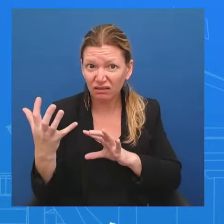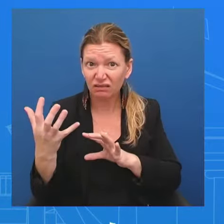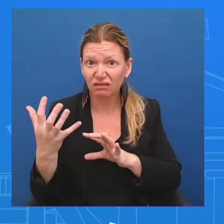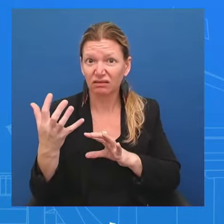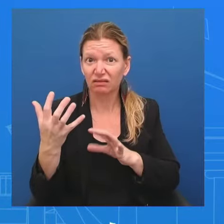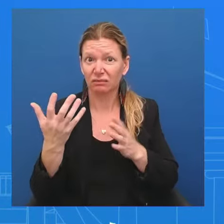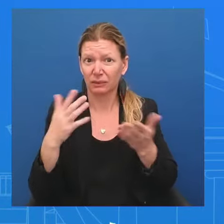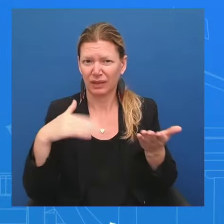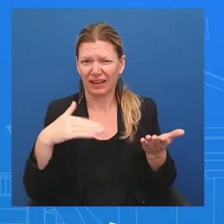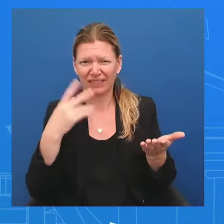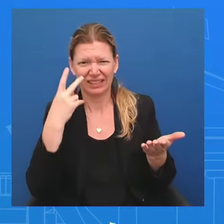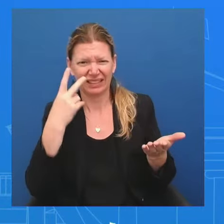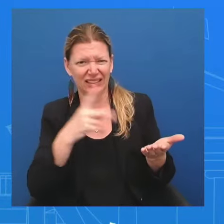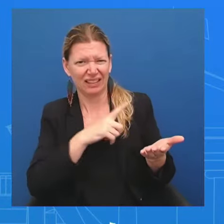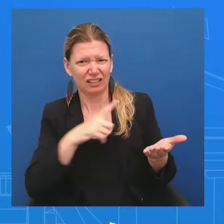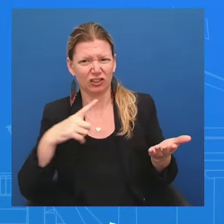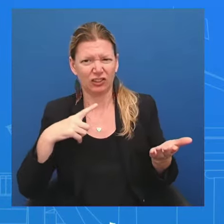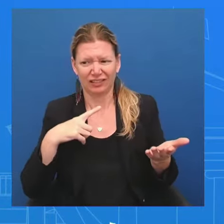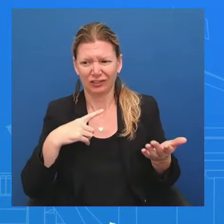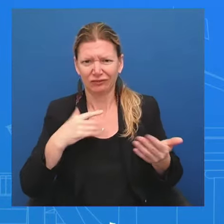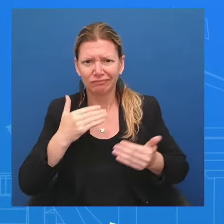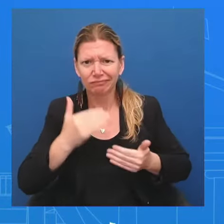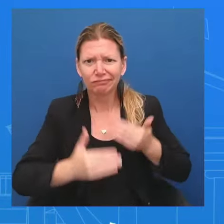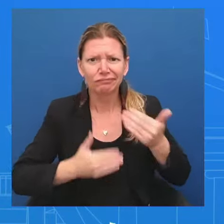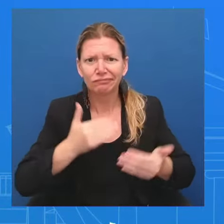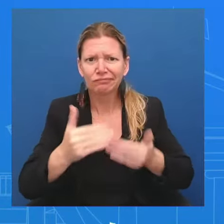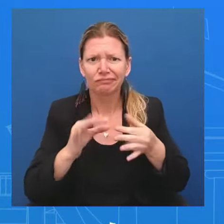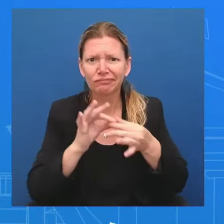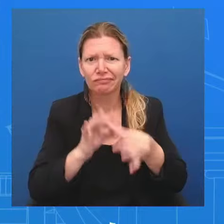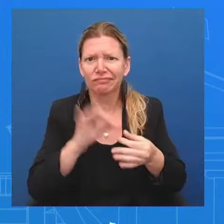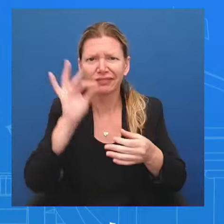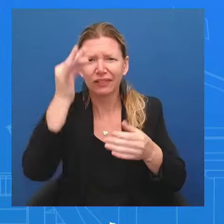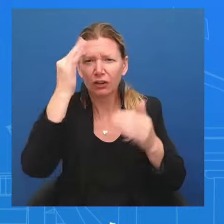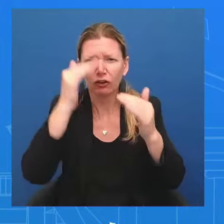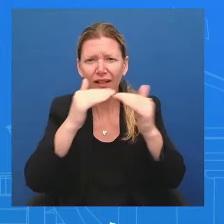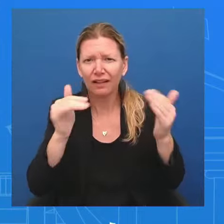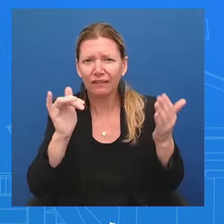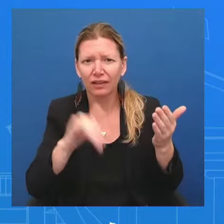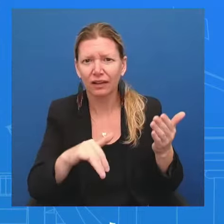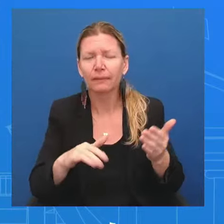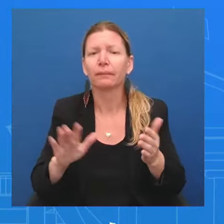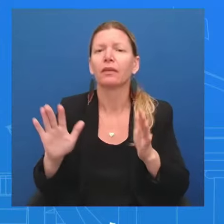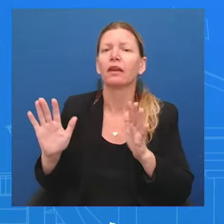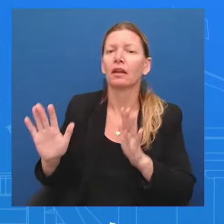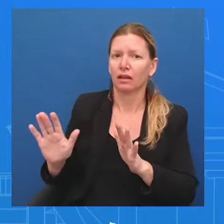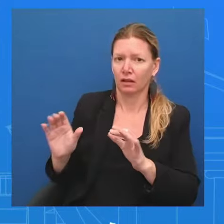let's take a full look of what we- The Press: Since the shooting. Ms. Jean-Pierre: Well, since the shooting? Okay. I am glad you made that a point